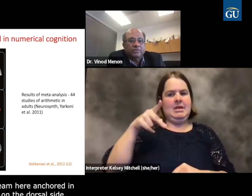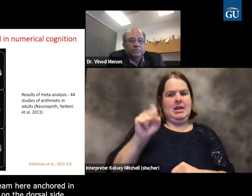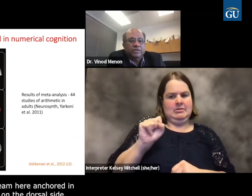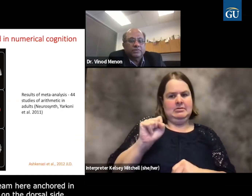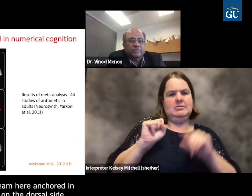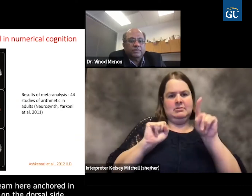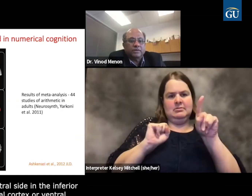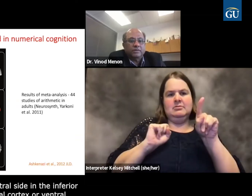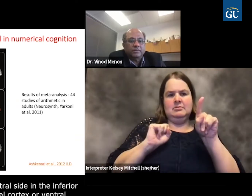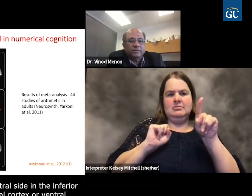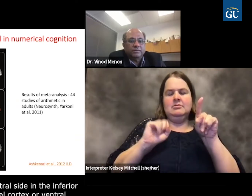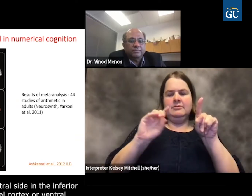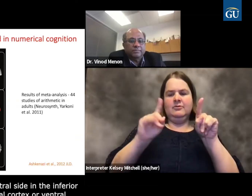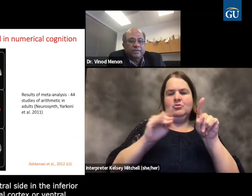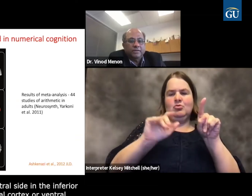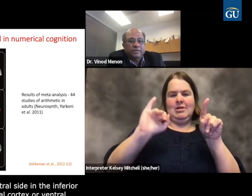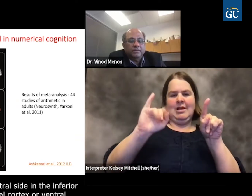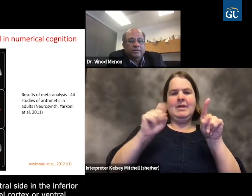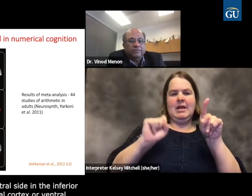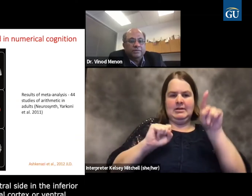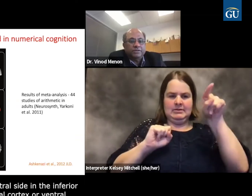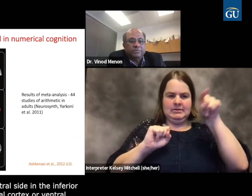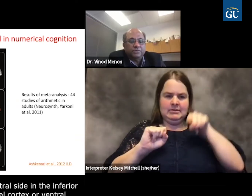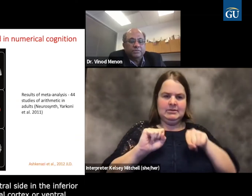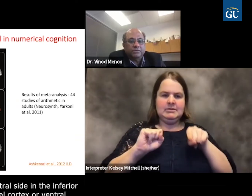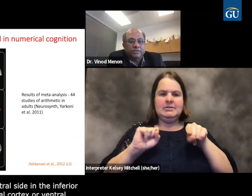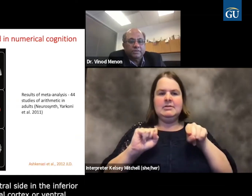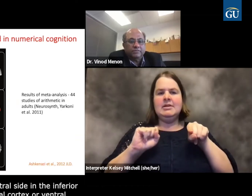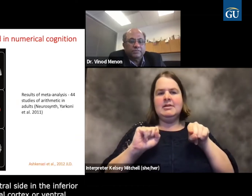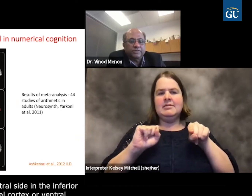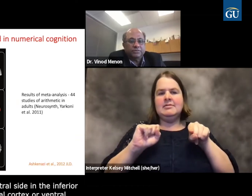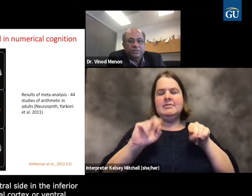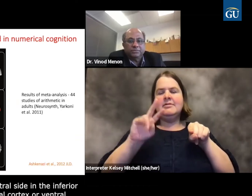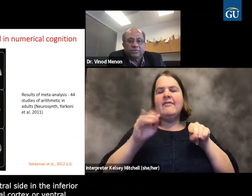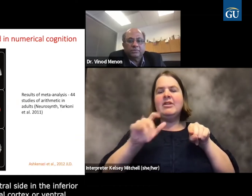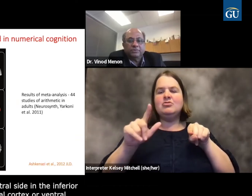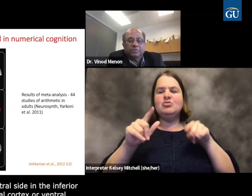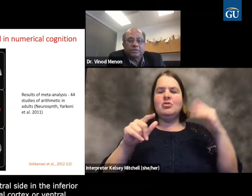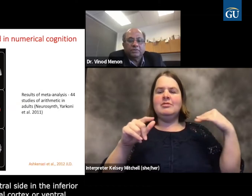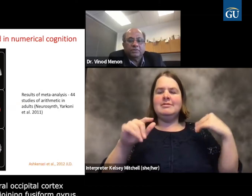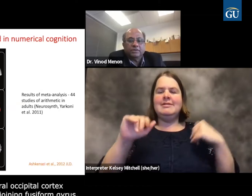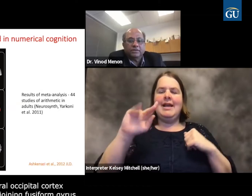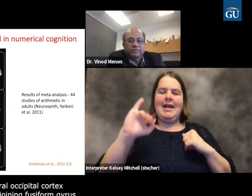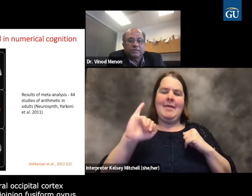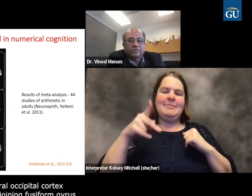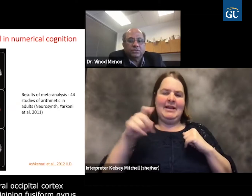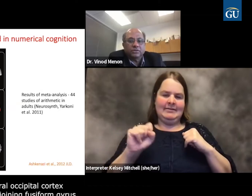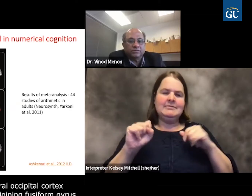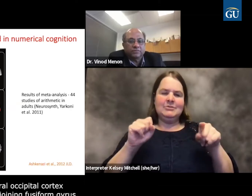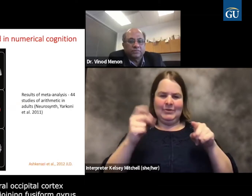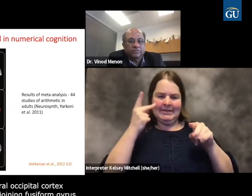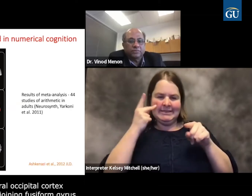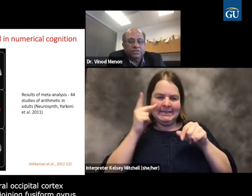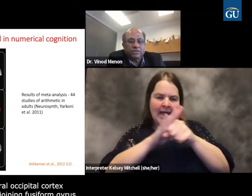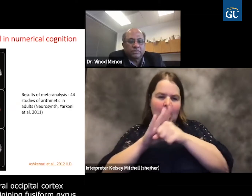side on the ventral side in the inferior temporal cortex or ventrotemporal